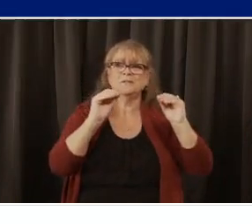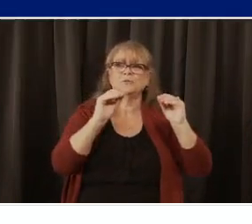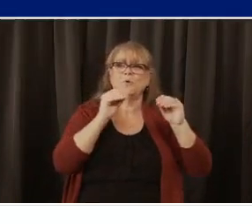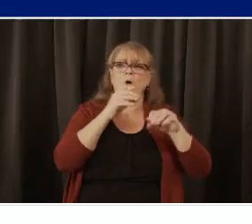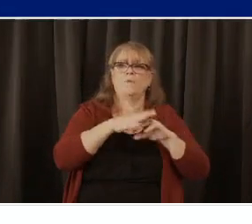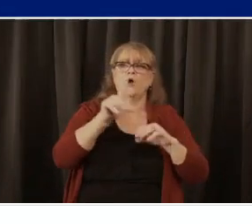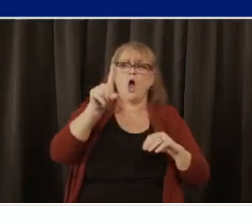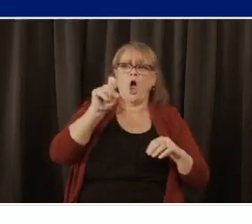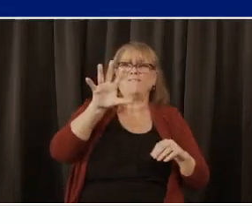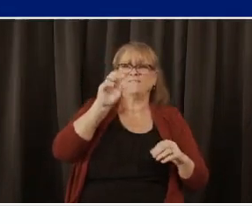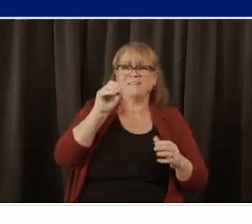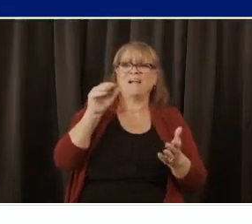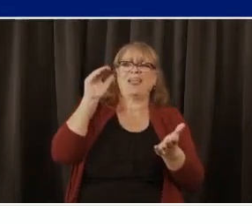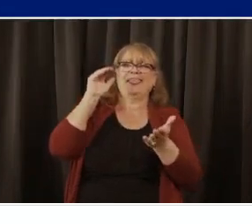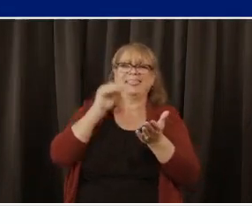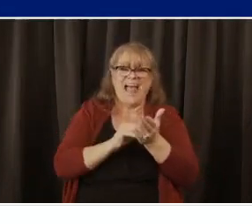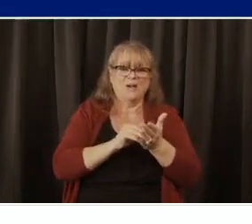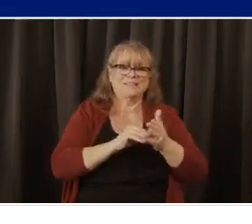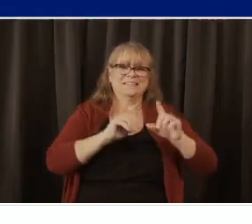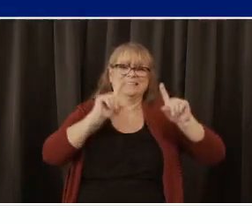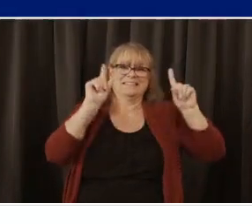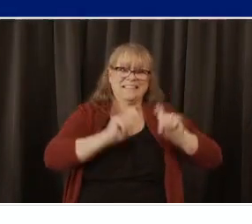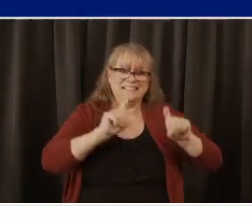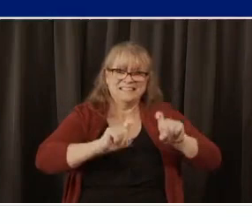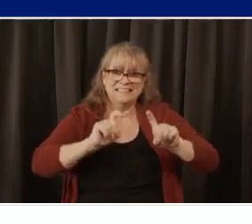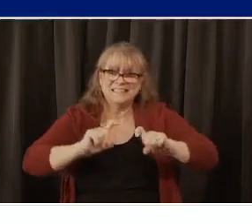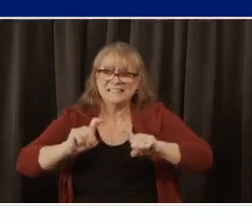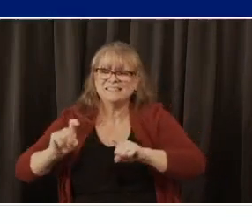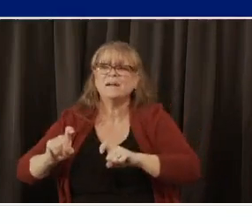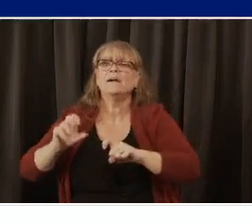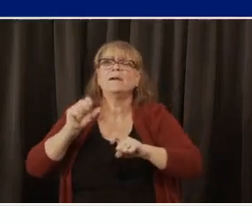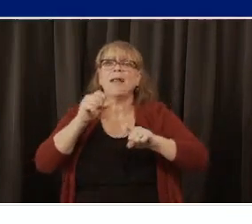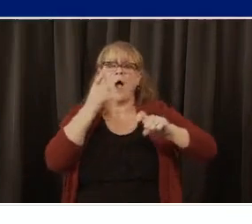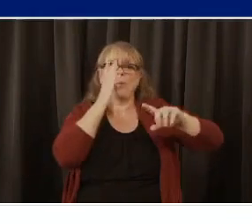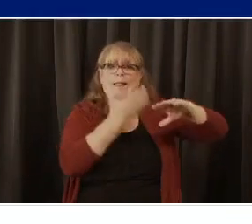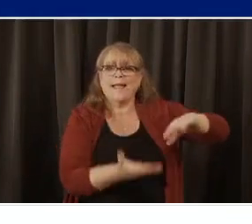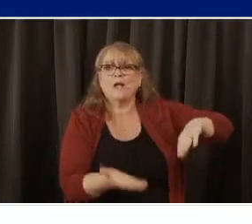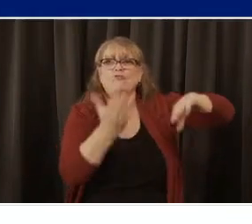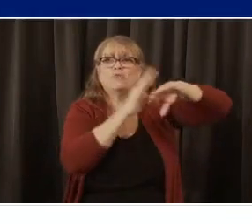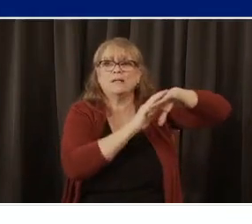testing kits. So whether you work in a retail store. Wherever, wherever you work if you